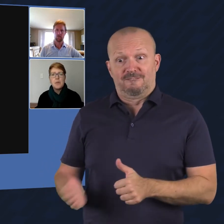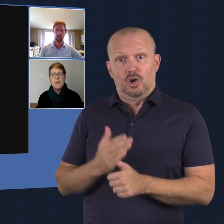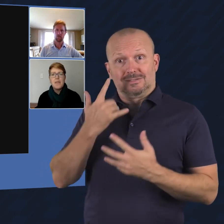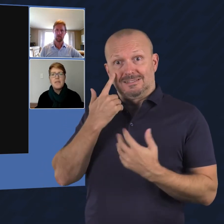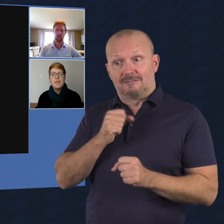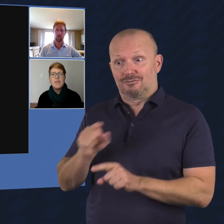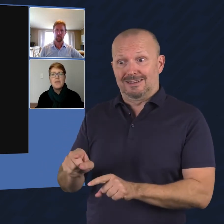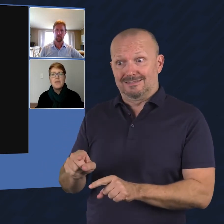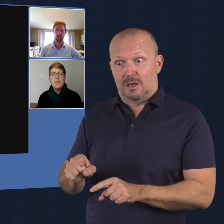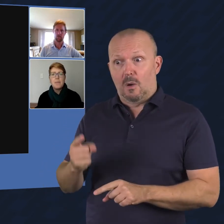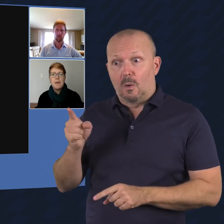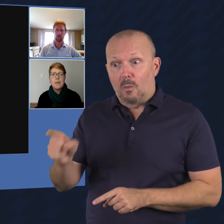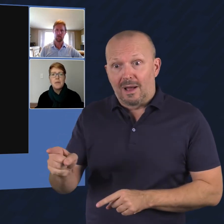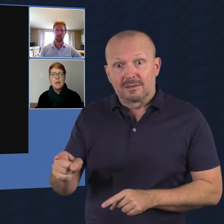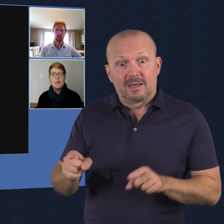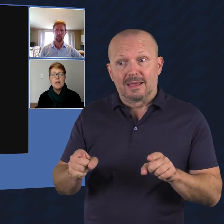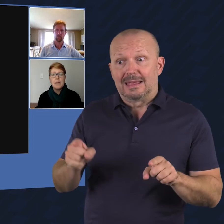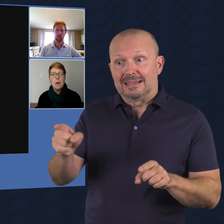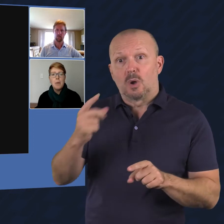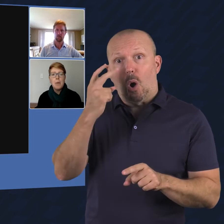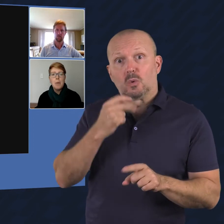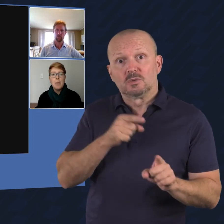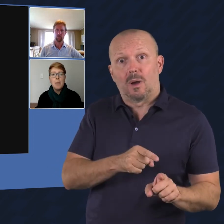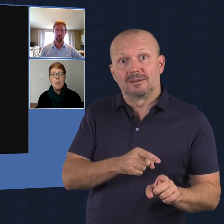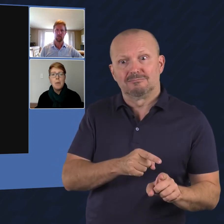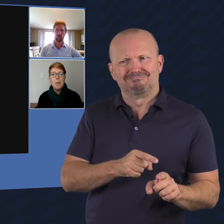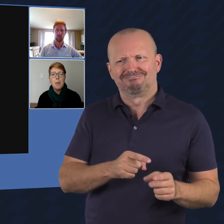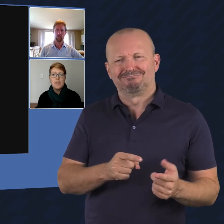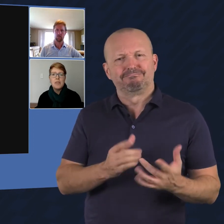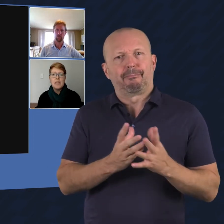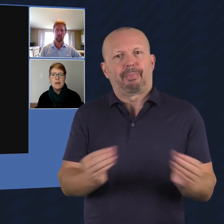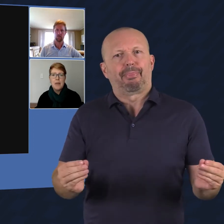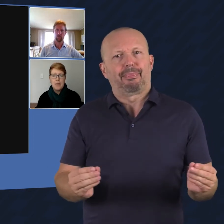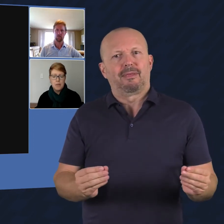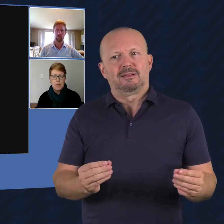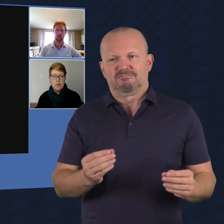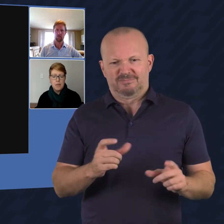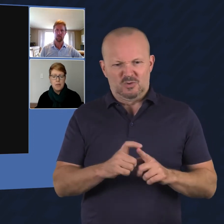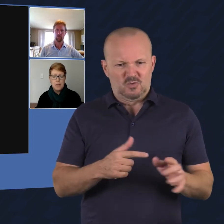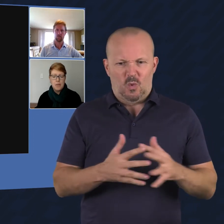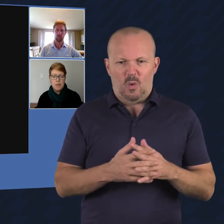was that the 'Visions' (AUDIO DROPS) could no longer be opened properly a mere 13 years after they were created.